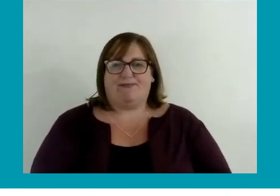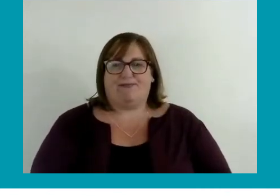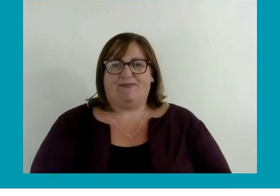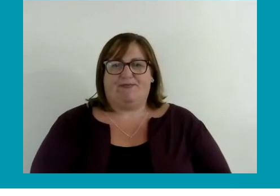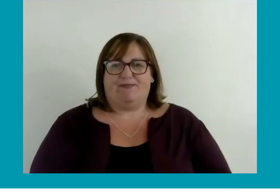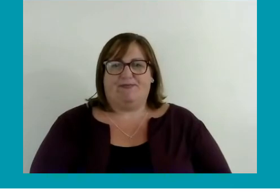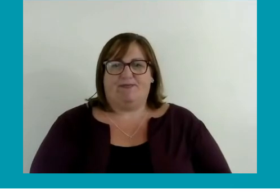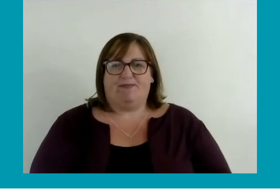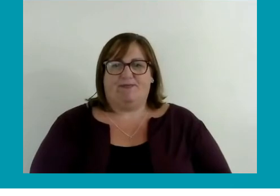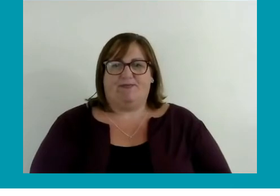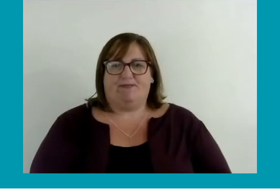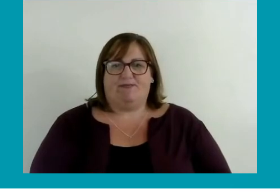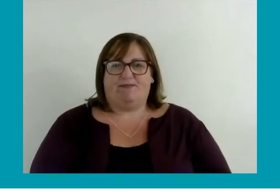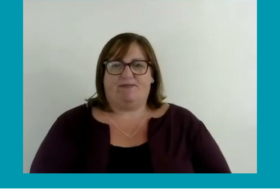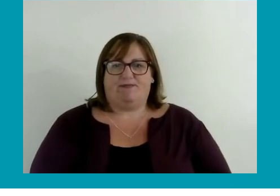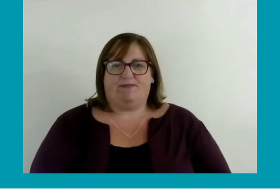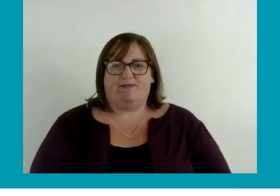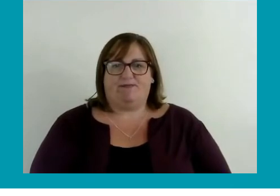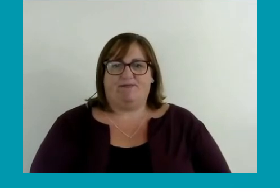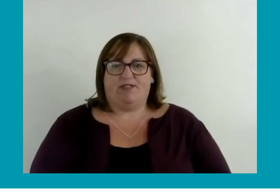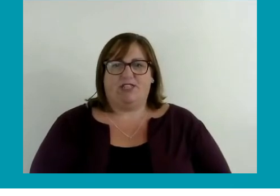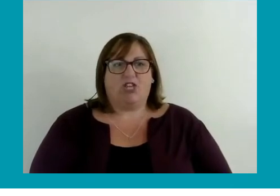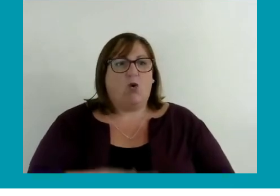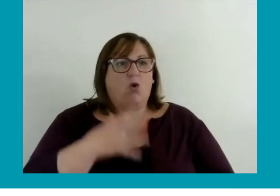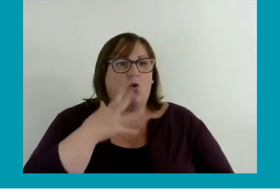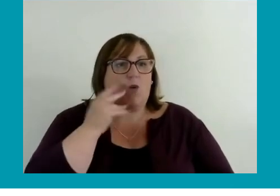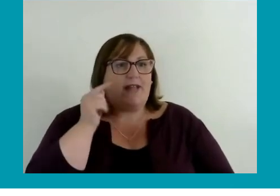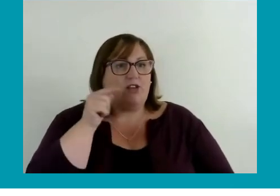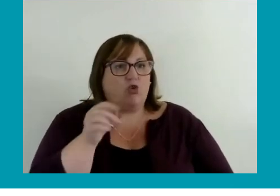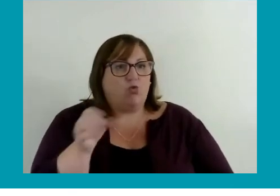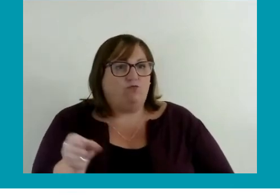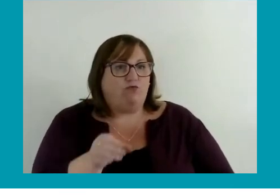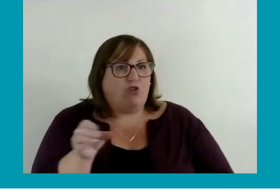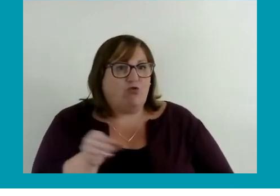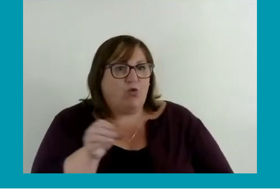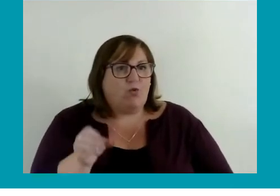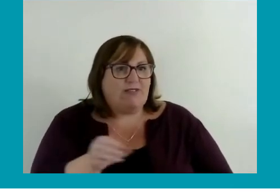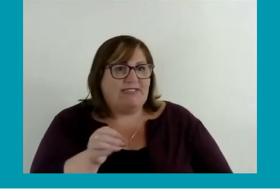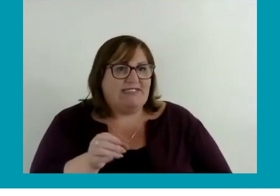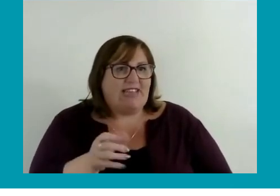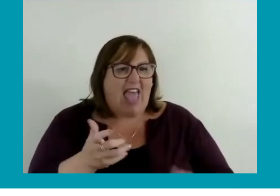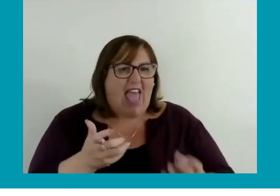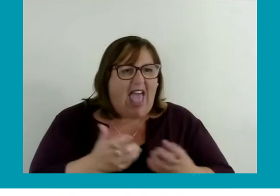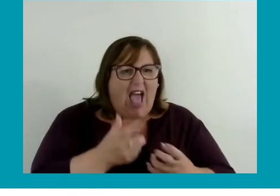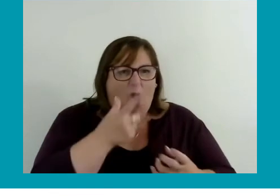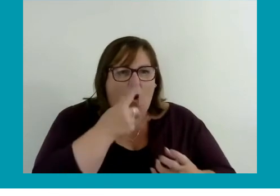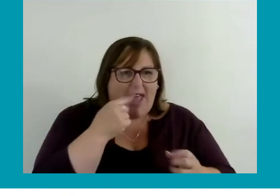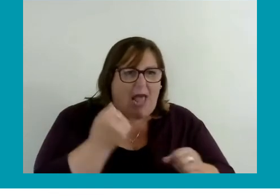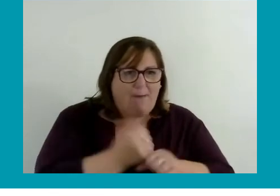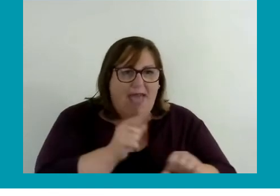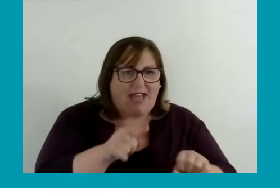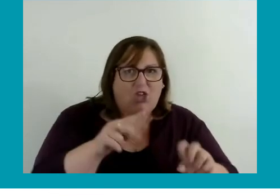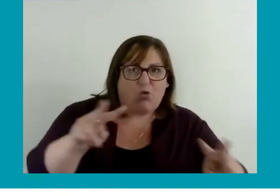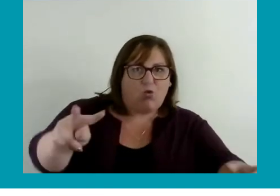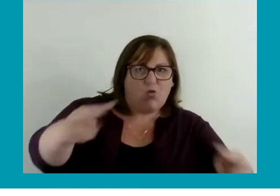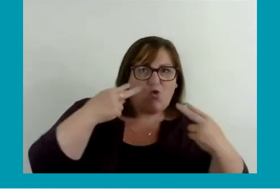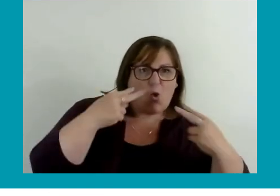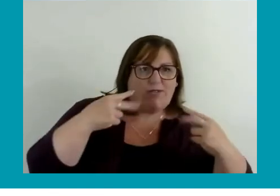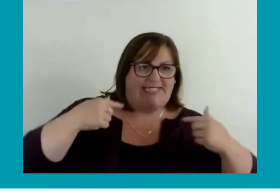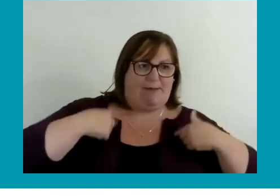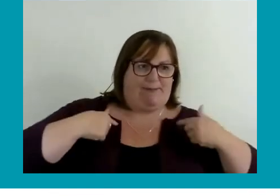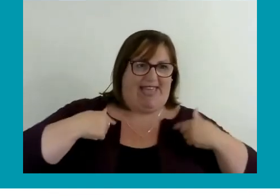can i stand out within your recruitment process that's a good question um it is difficult we um